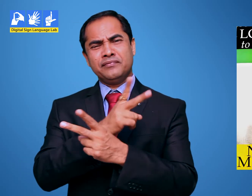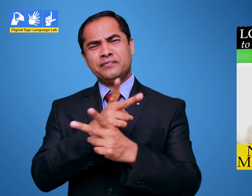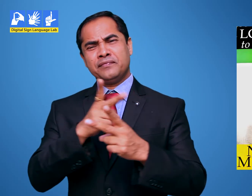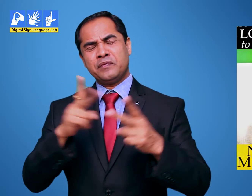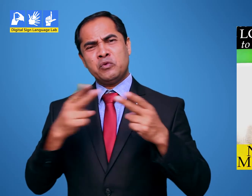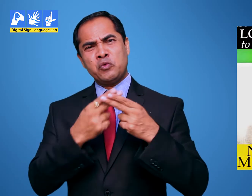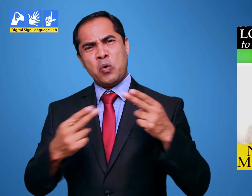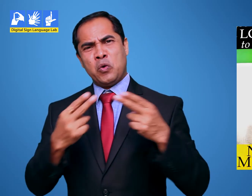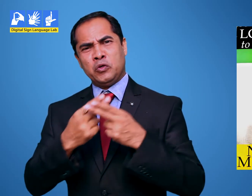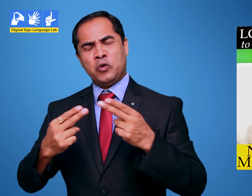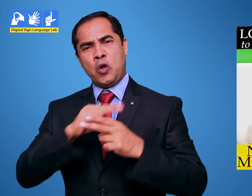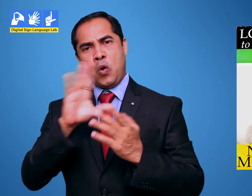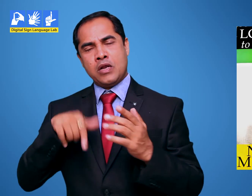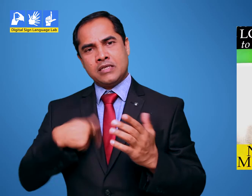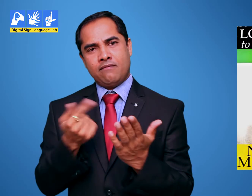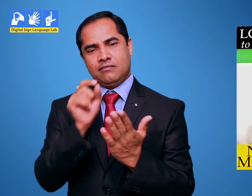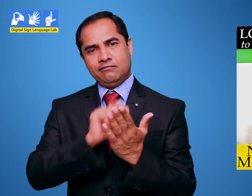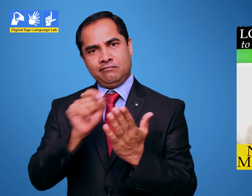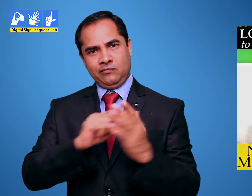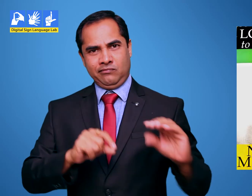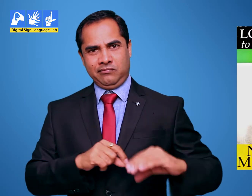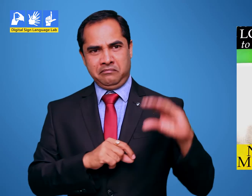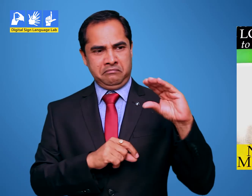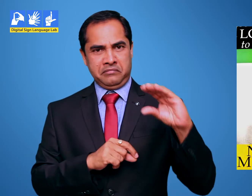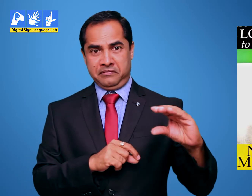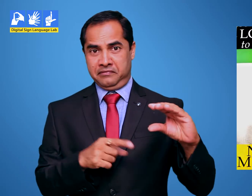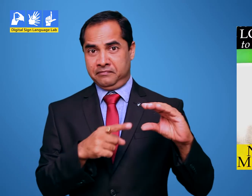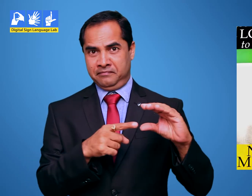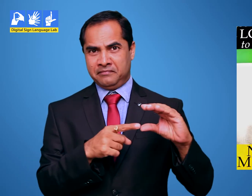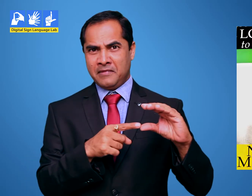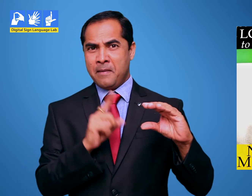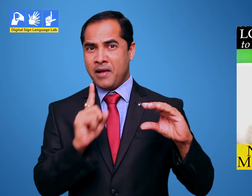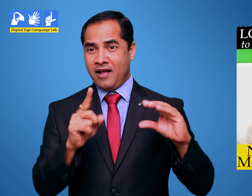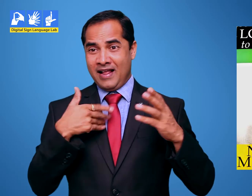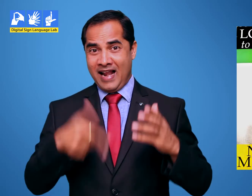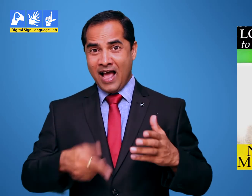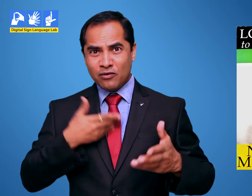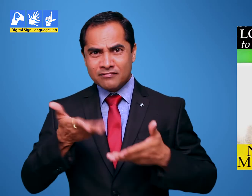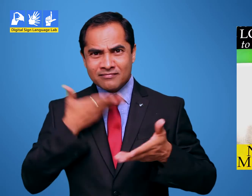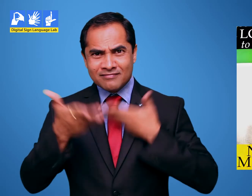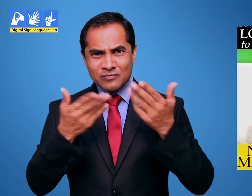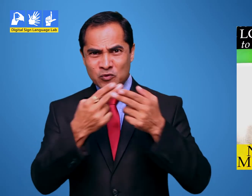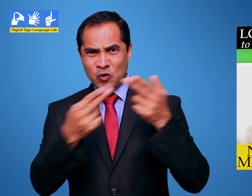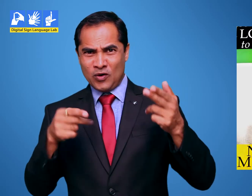in prison. All the stories are in it, but today we're not going to talk about the